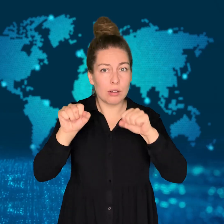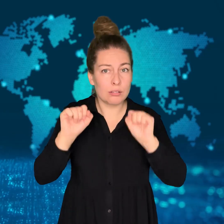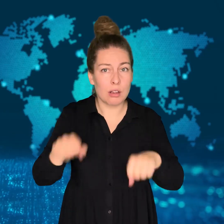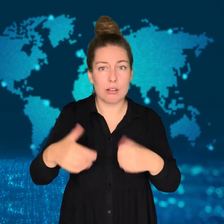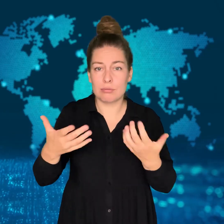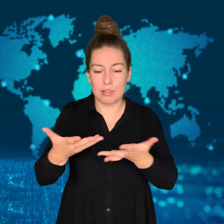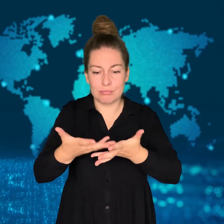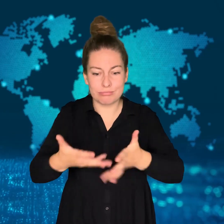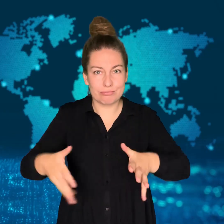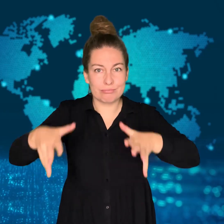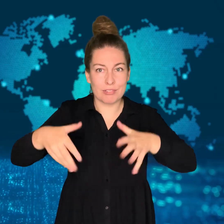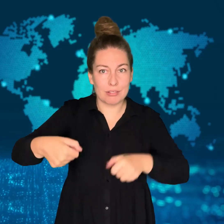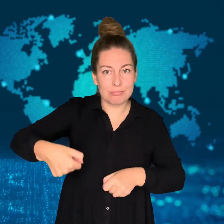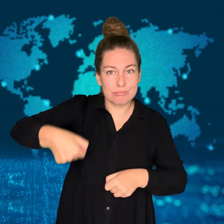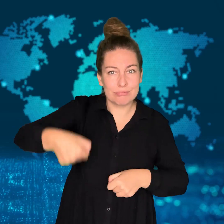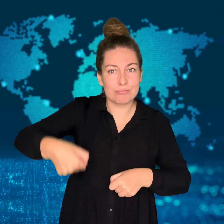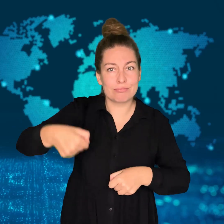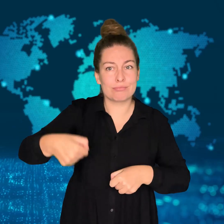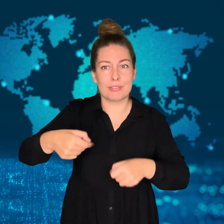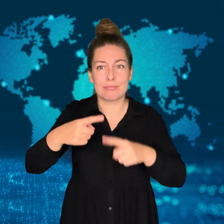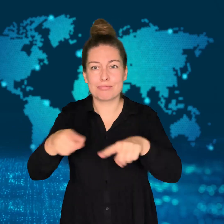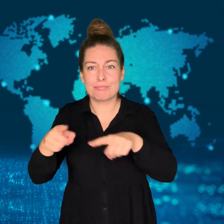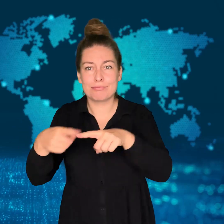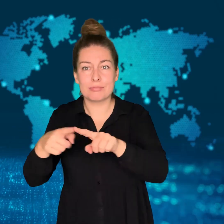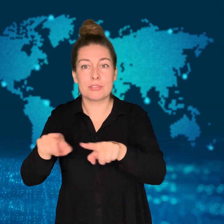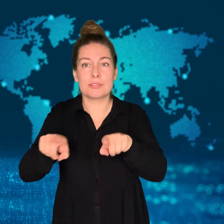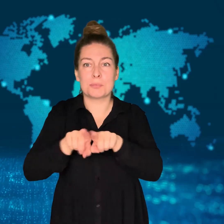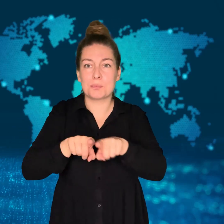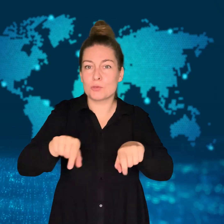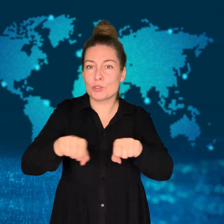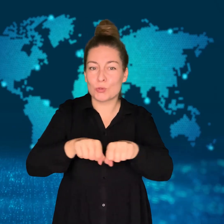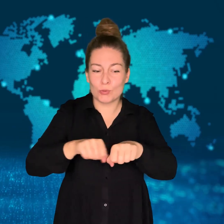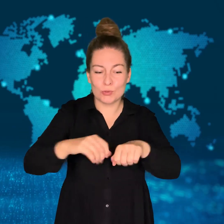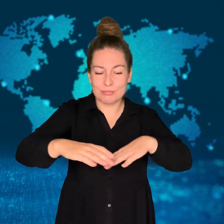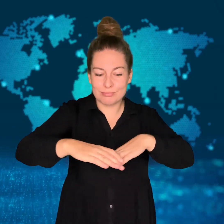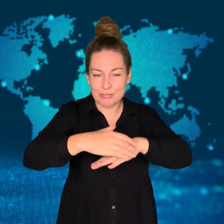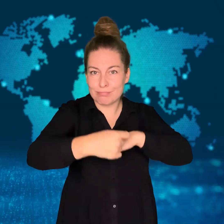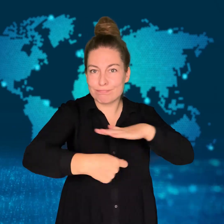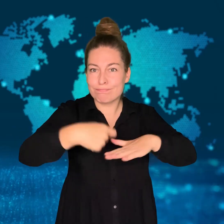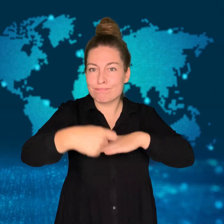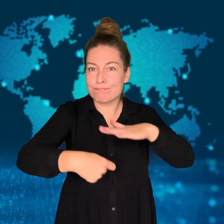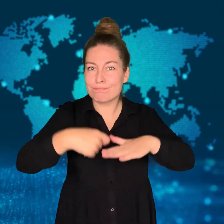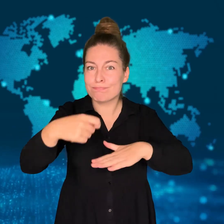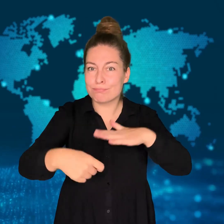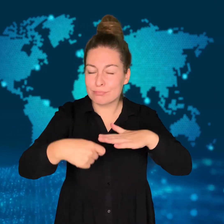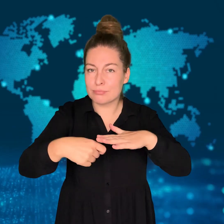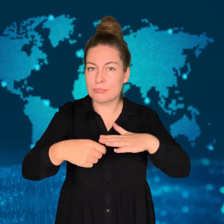a single braid fixed to the middle which could be